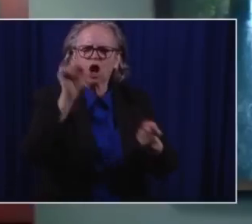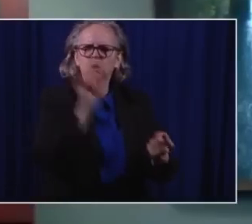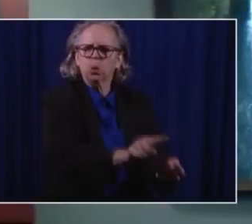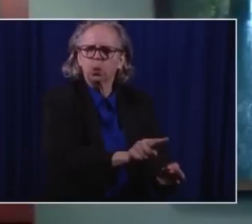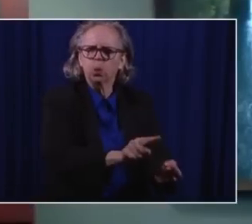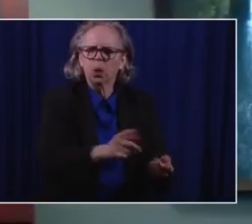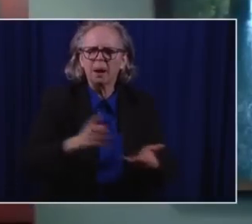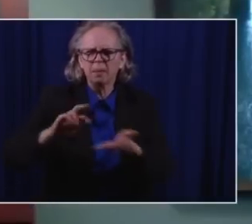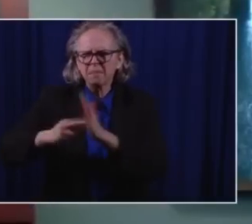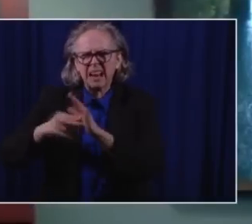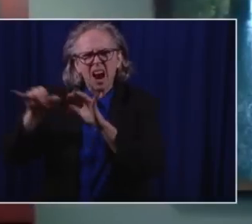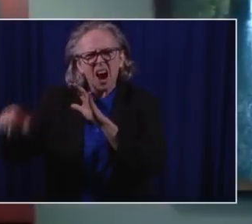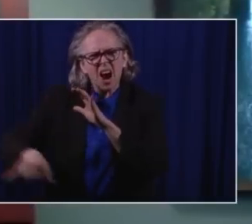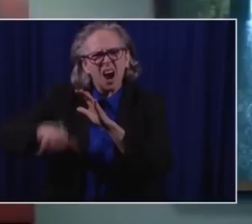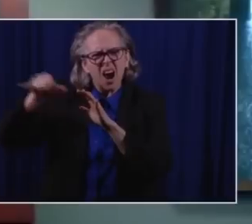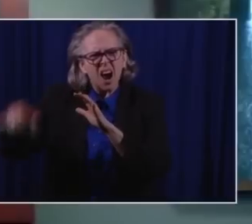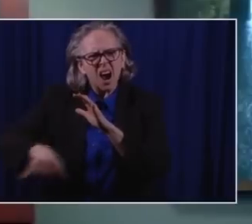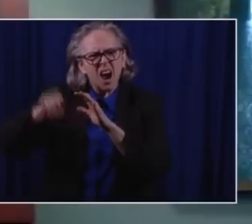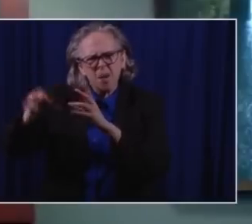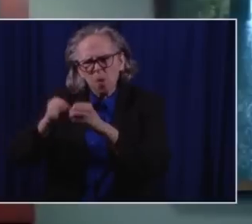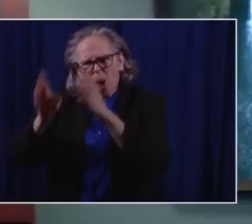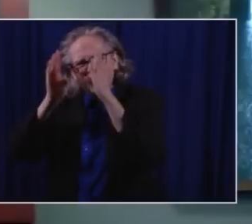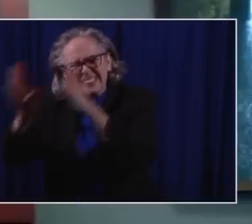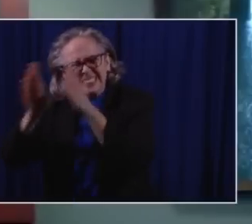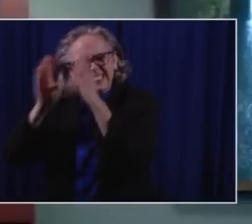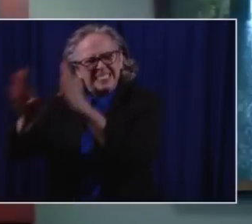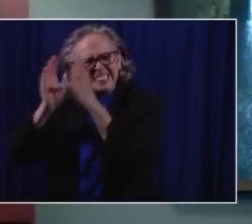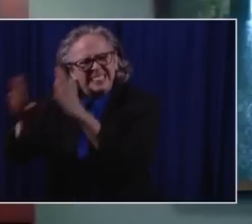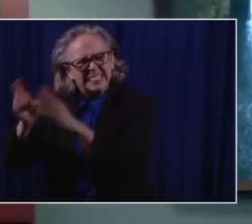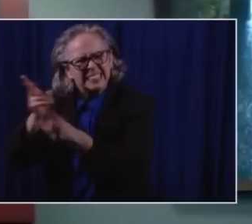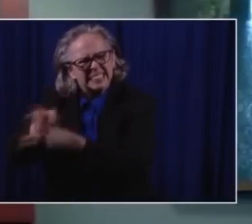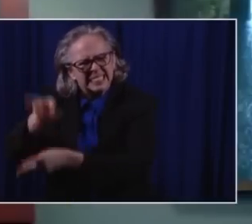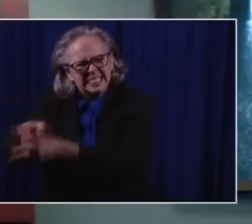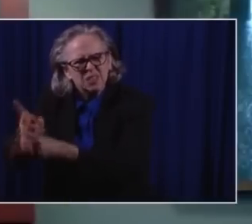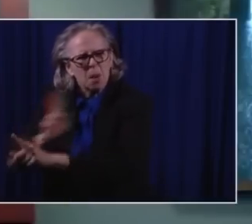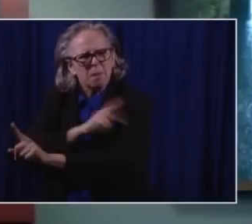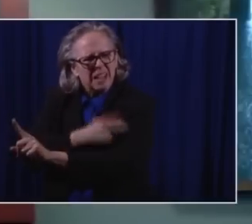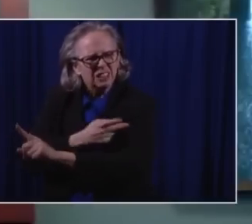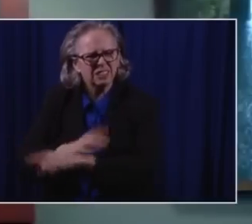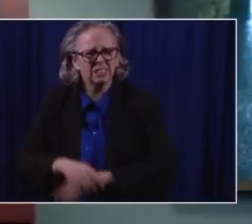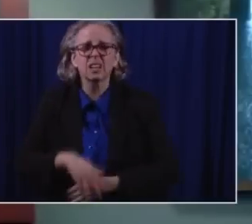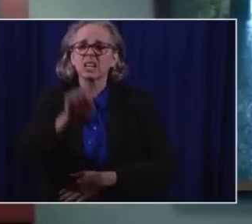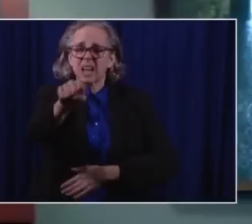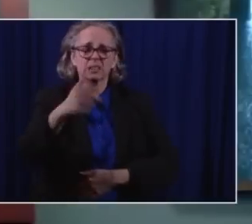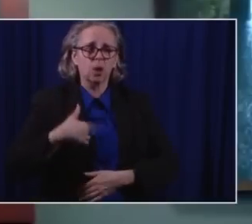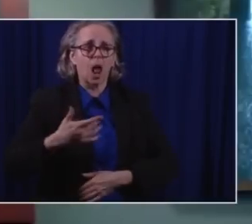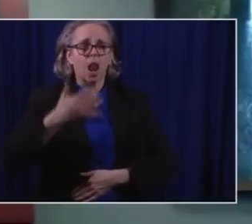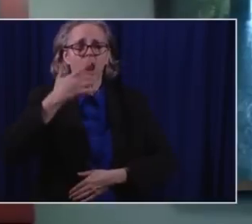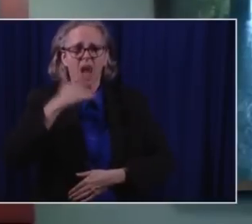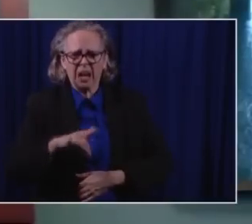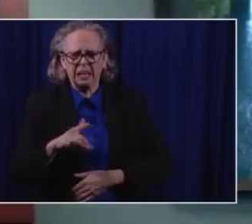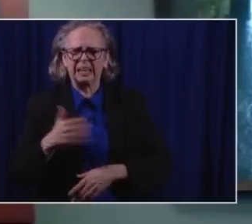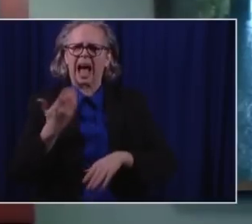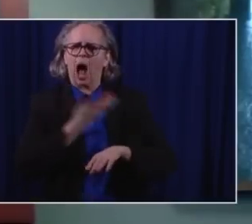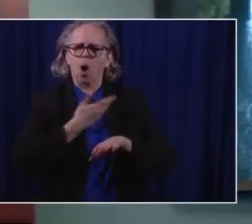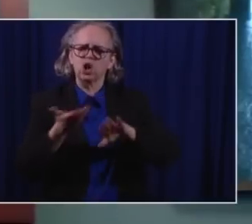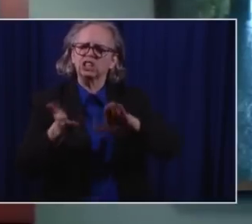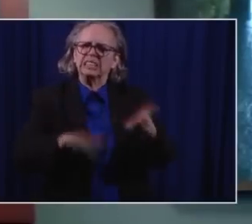than we are discharging them. I think that is something people can wrap their heads